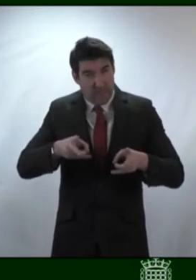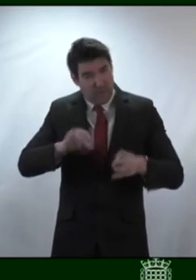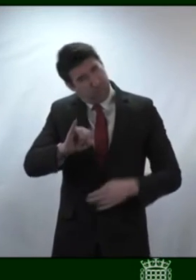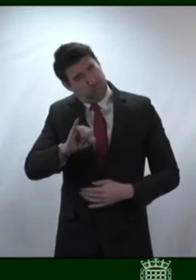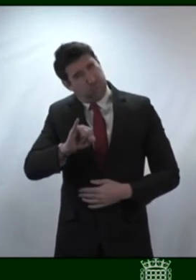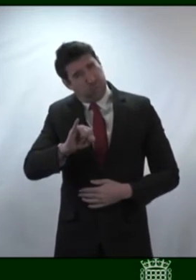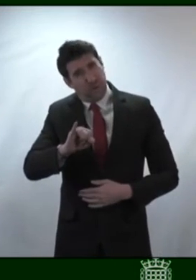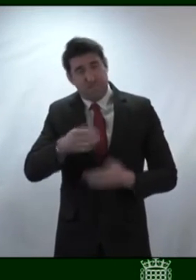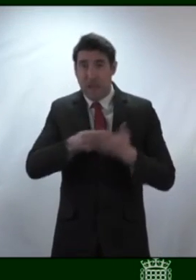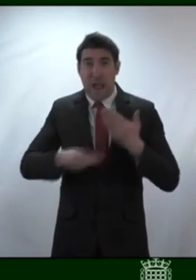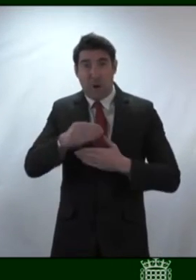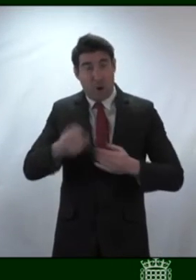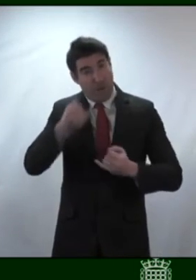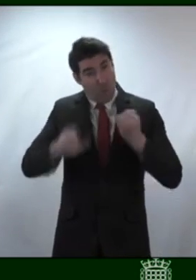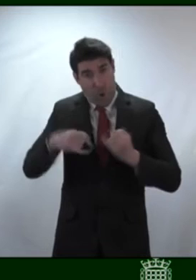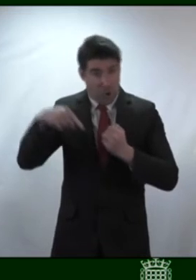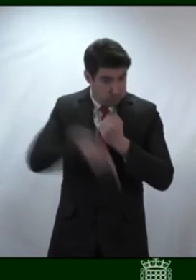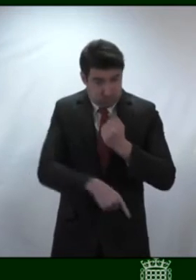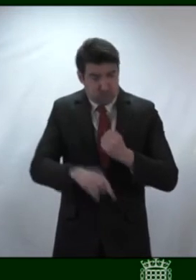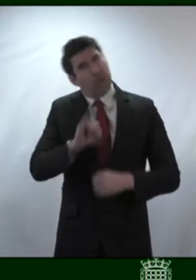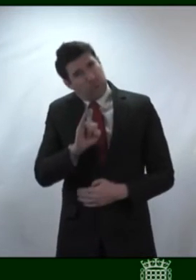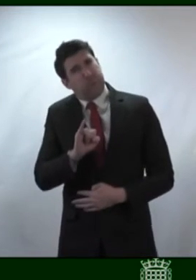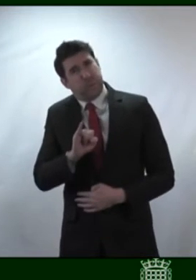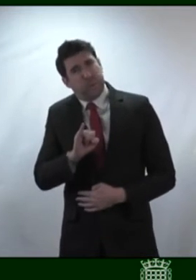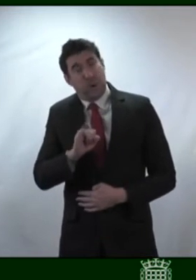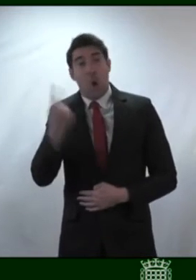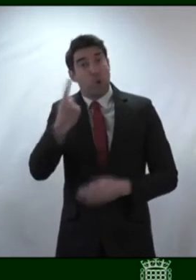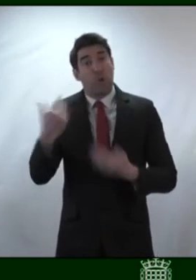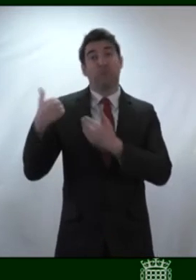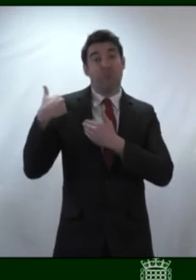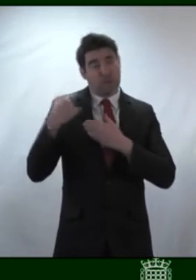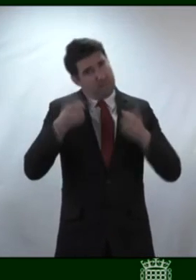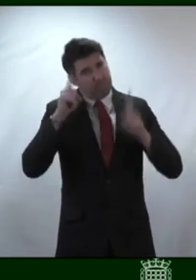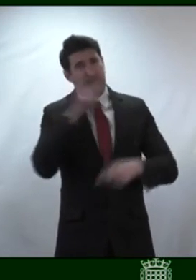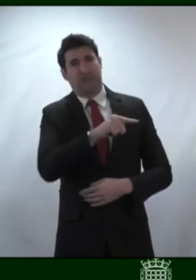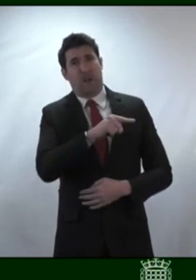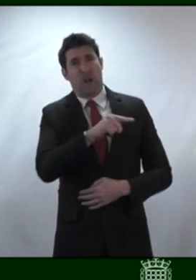The problem is that the Prime Minister makes the same mistakes over and over again.